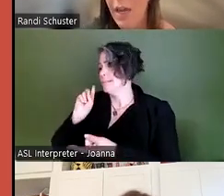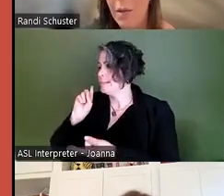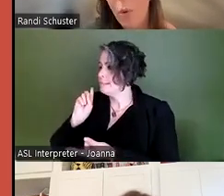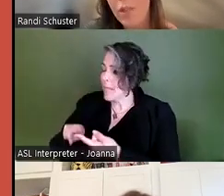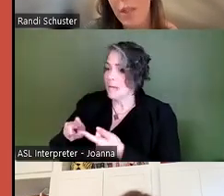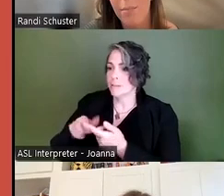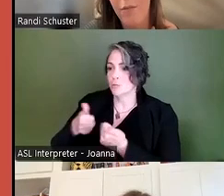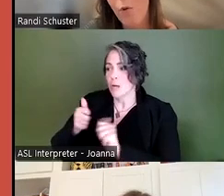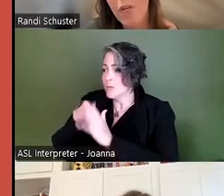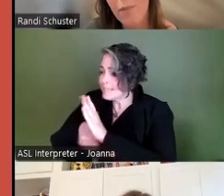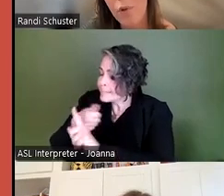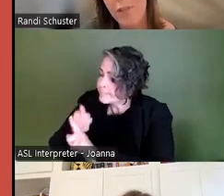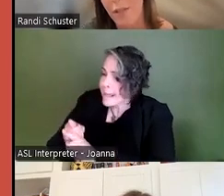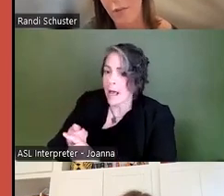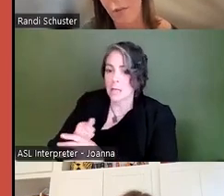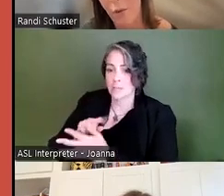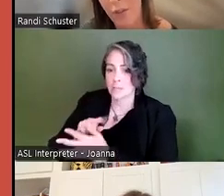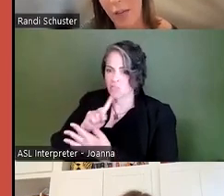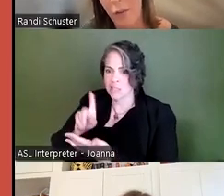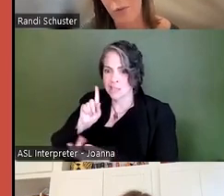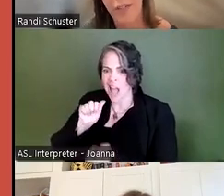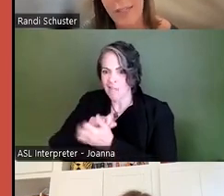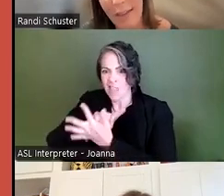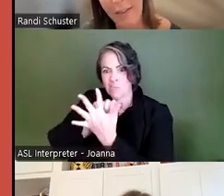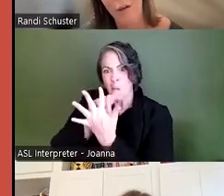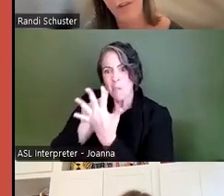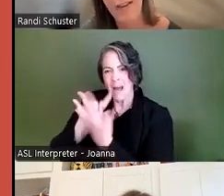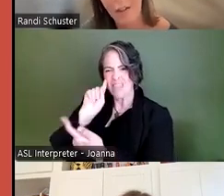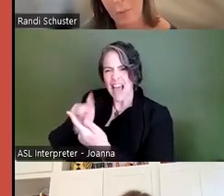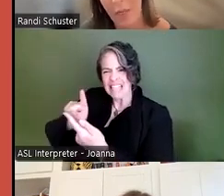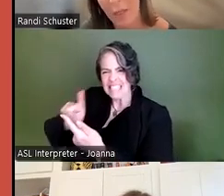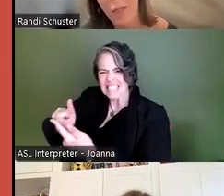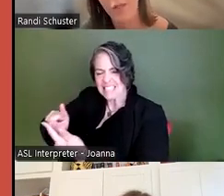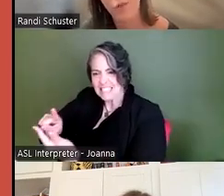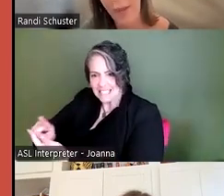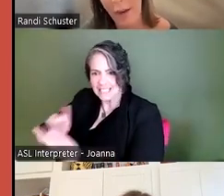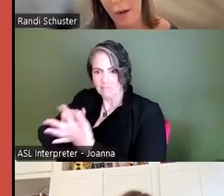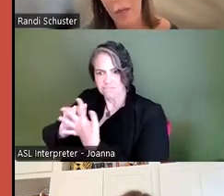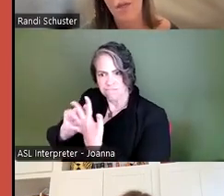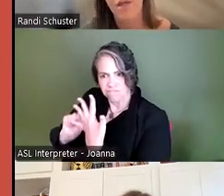And importantly, about 40% of those kids who said, yes, help connect me to care -